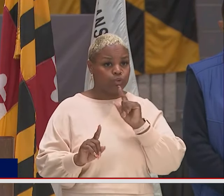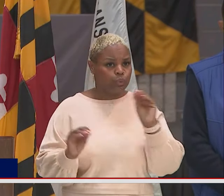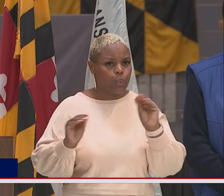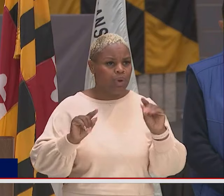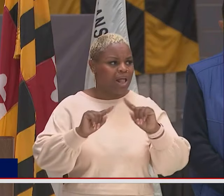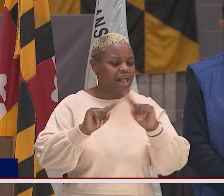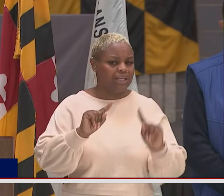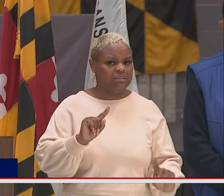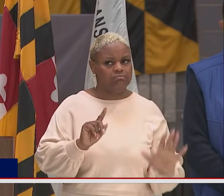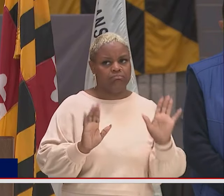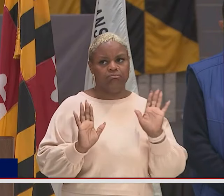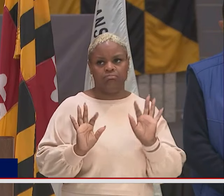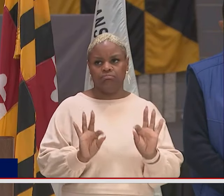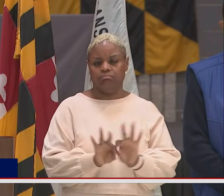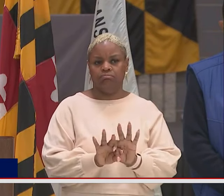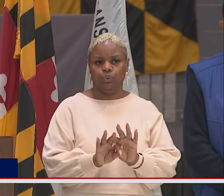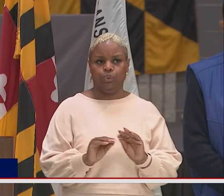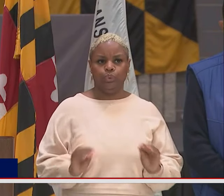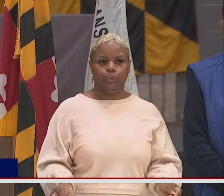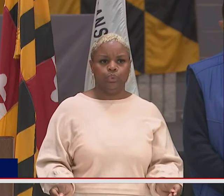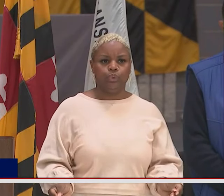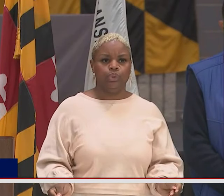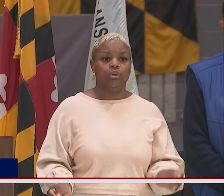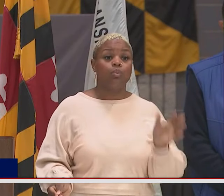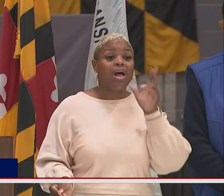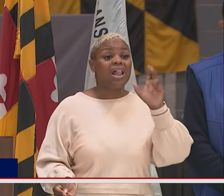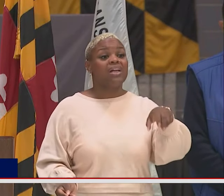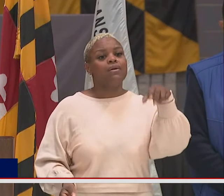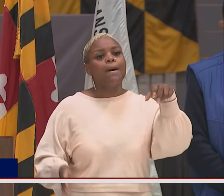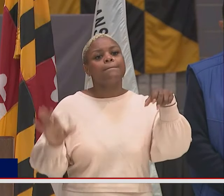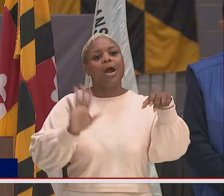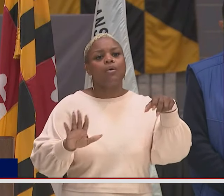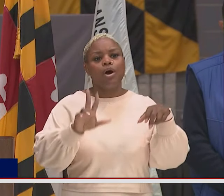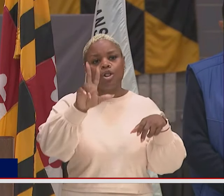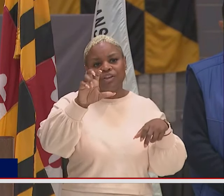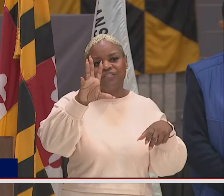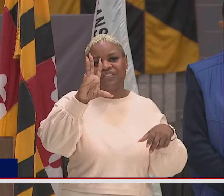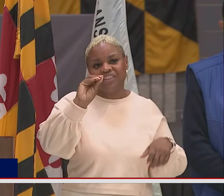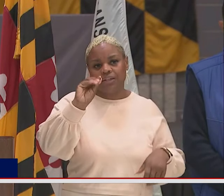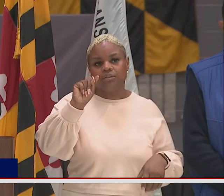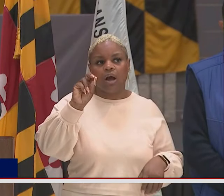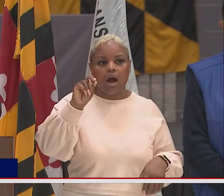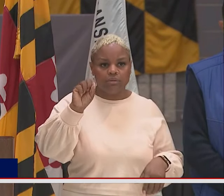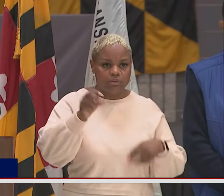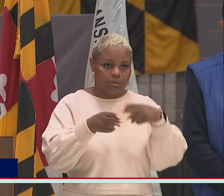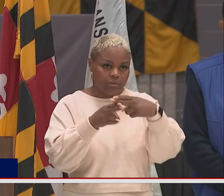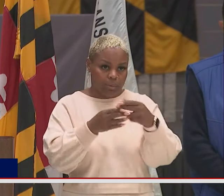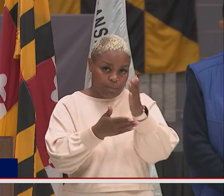LATER TODAY. UNIFIED COMMAND HAS SCHEDULED ANOTHER LIFT FOR LATER